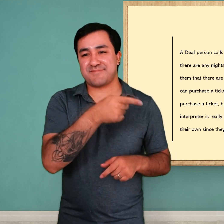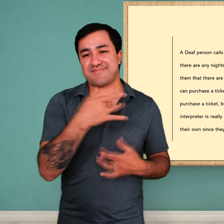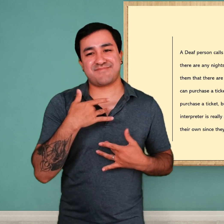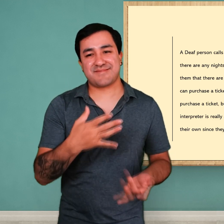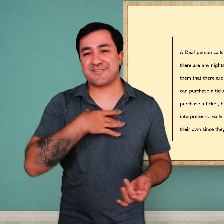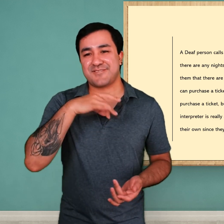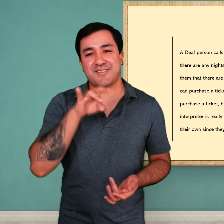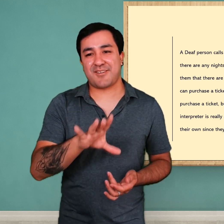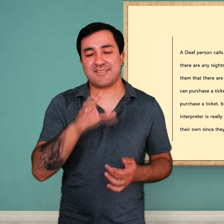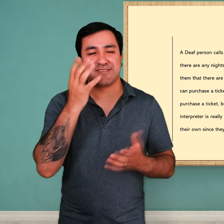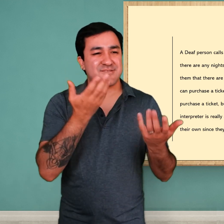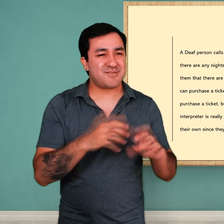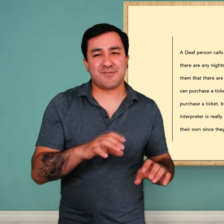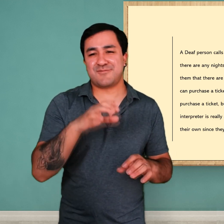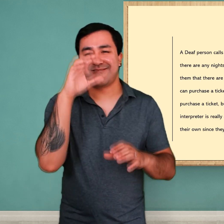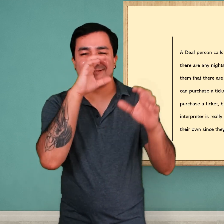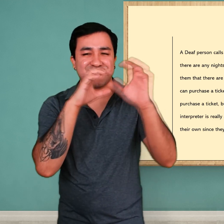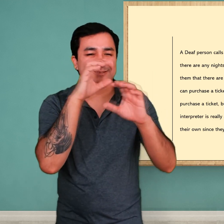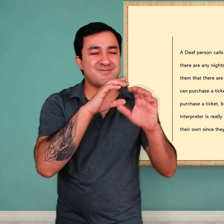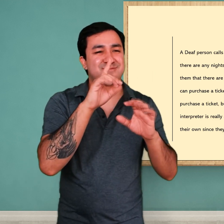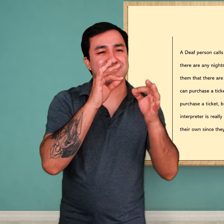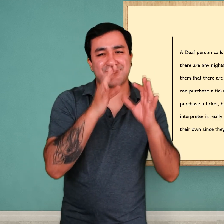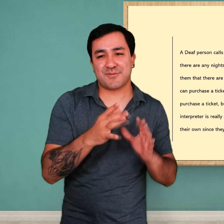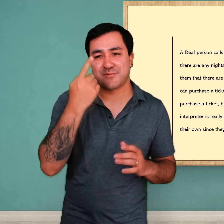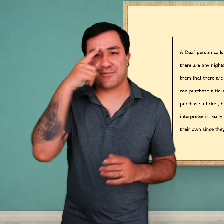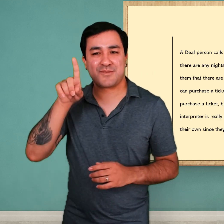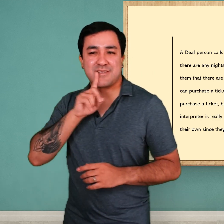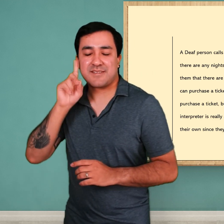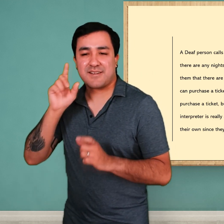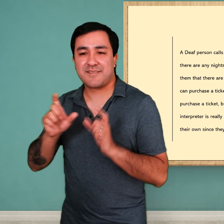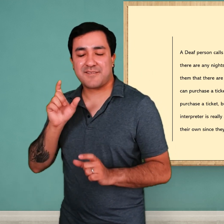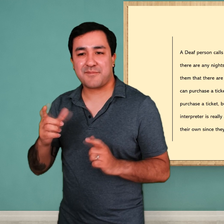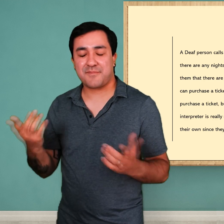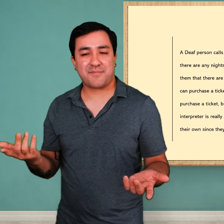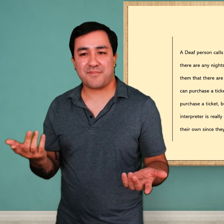it emphasizes hearing people’s desire not to find accommodations for Deaf people.